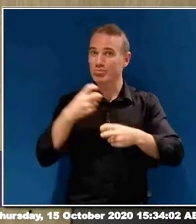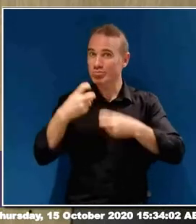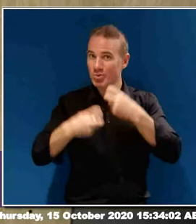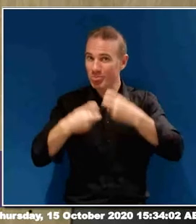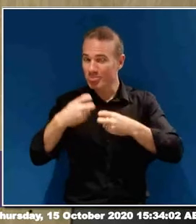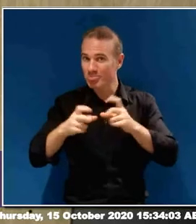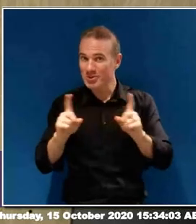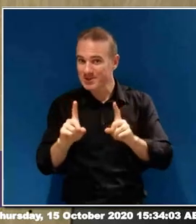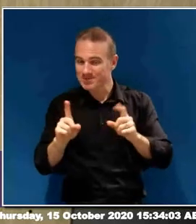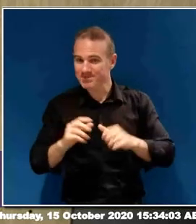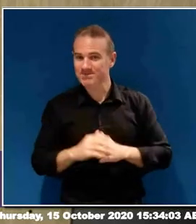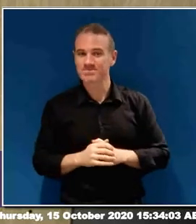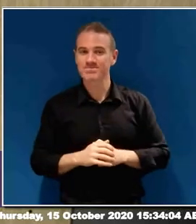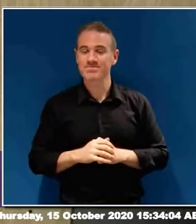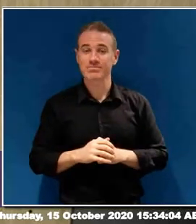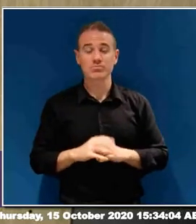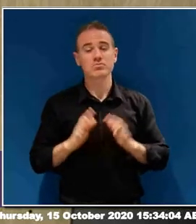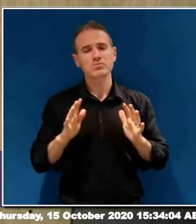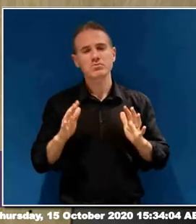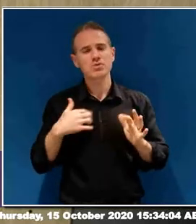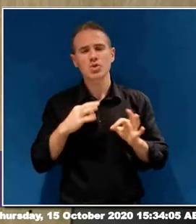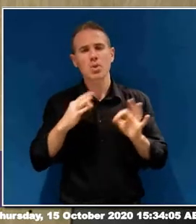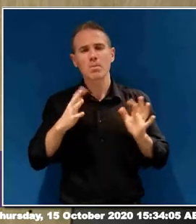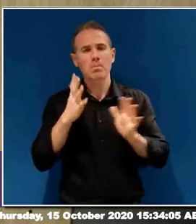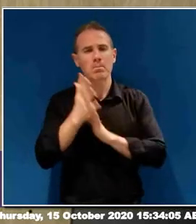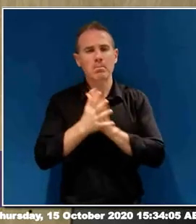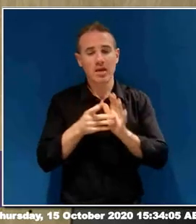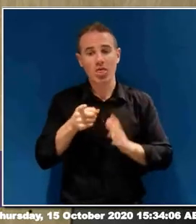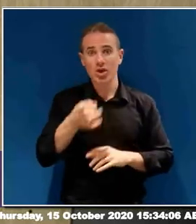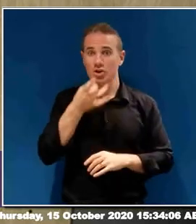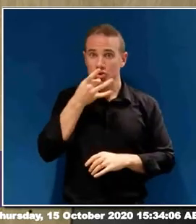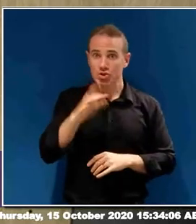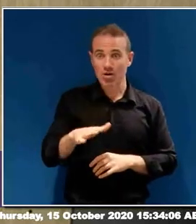doesn't need support, they do, but where that becomes a problem is when